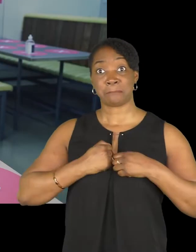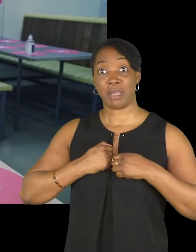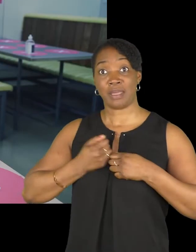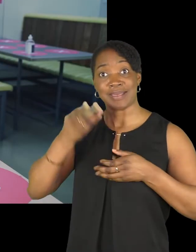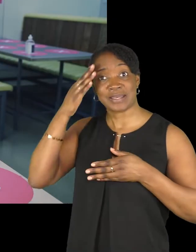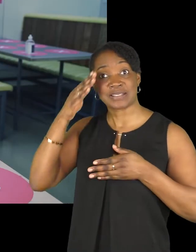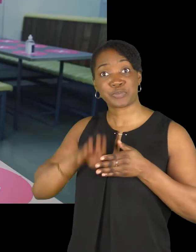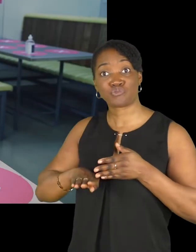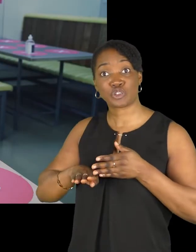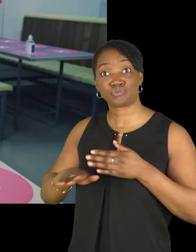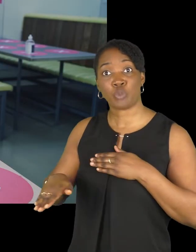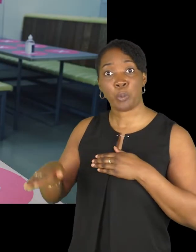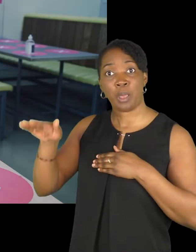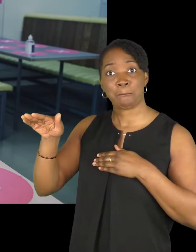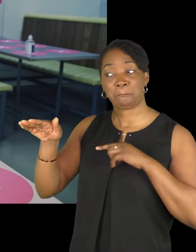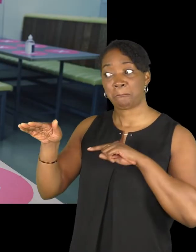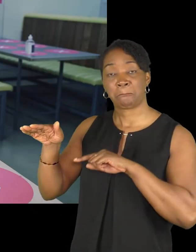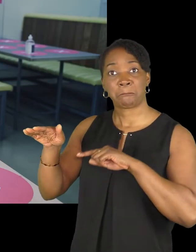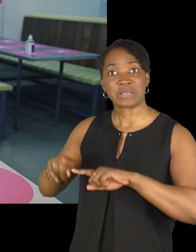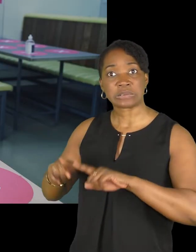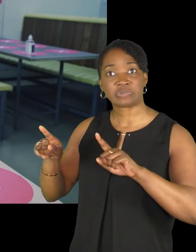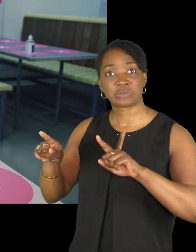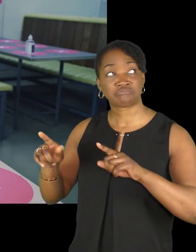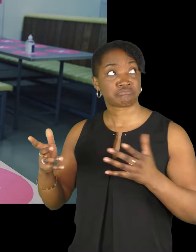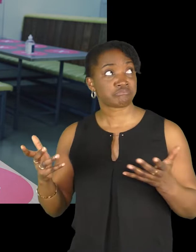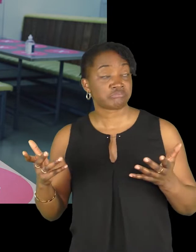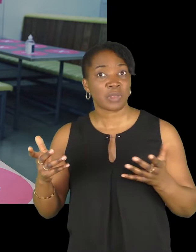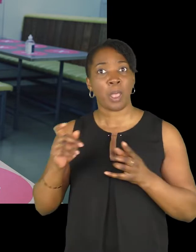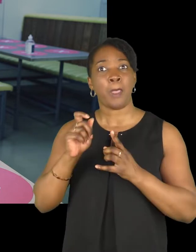experience of being socialised and growing up as like someone that I said, as a Punjabi Sikh,